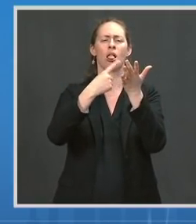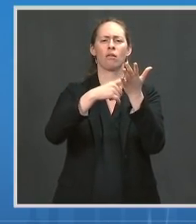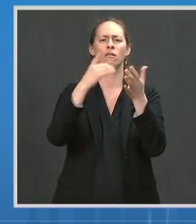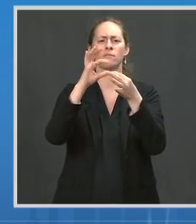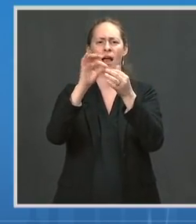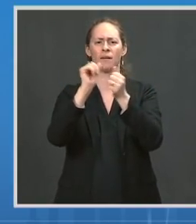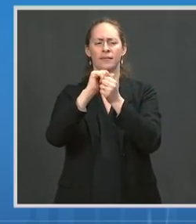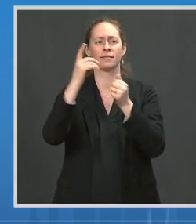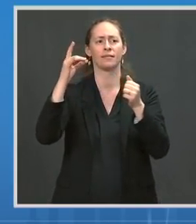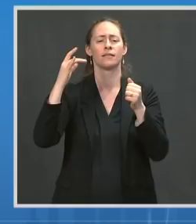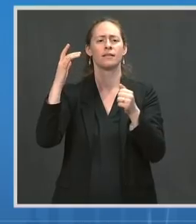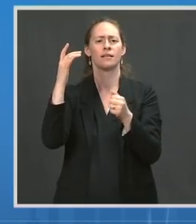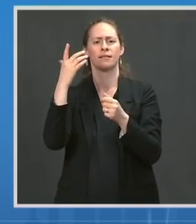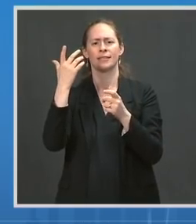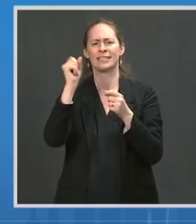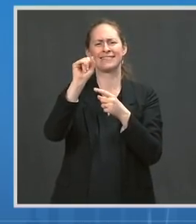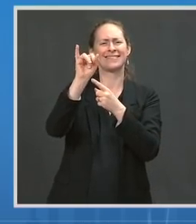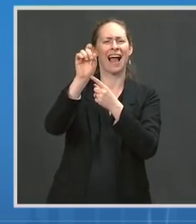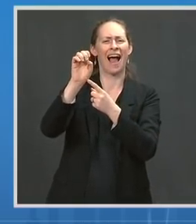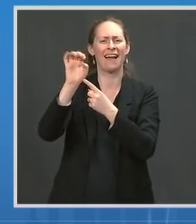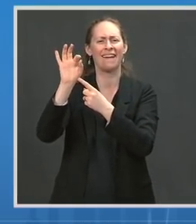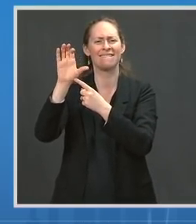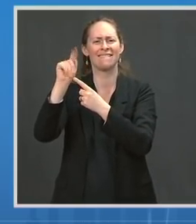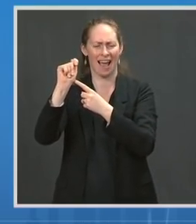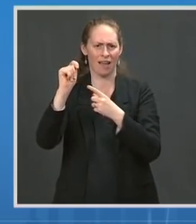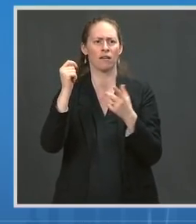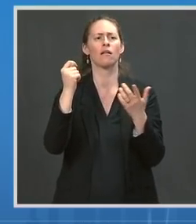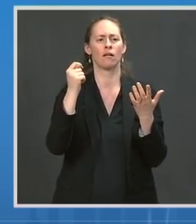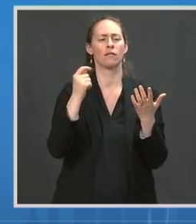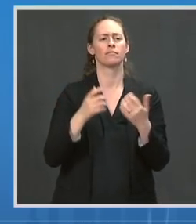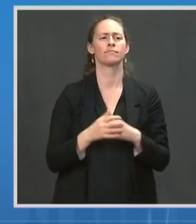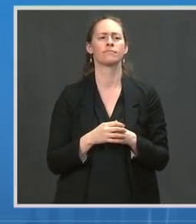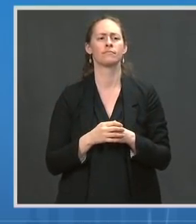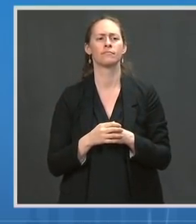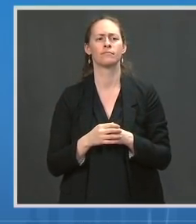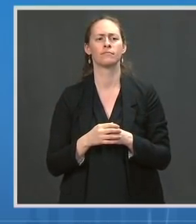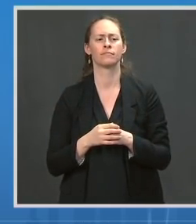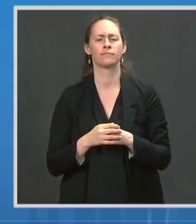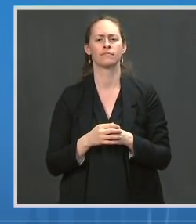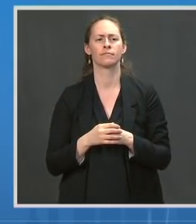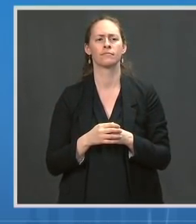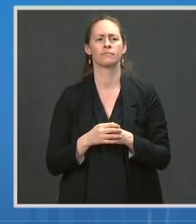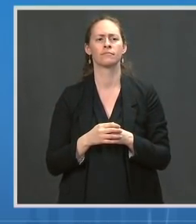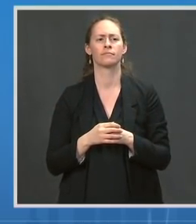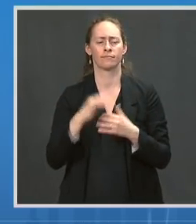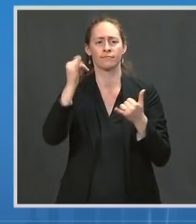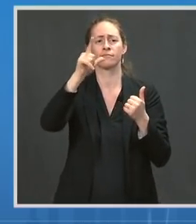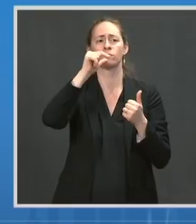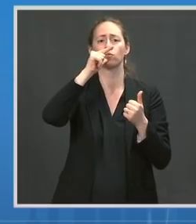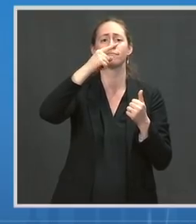So, look, we often get accused of being hyper-focused on preparation, preparing for multiple scenarios.